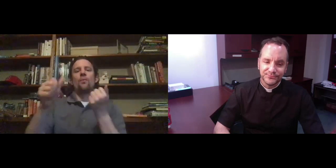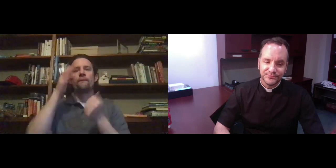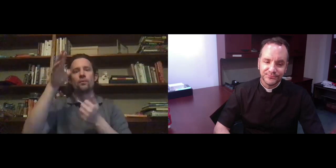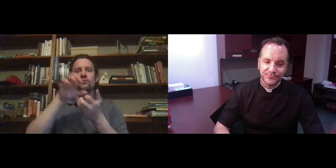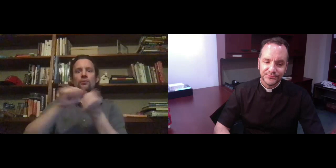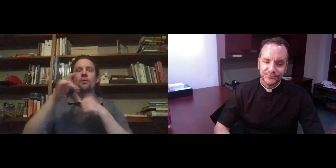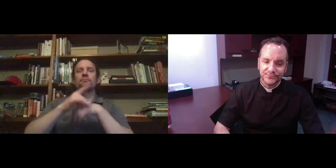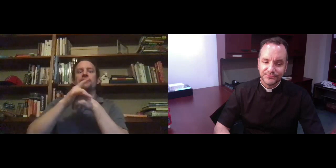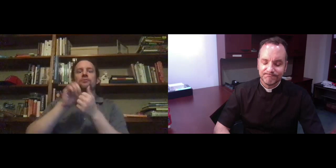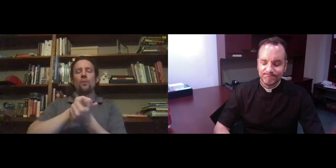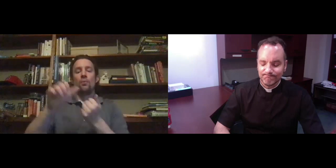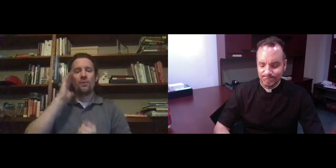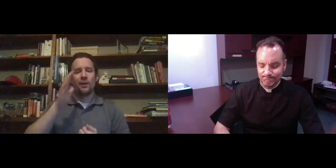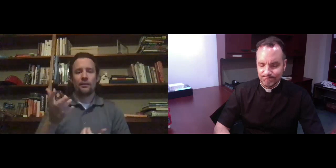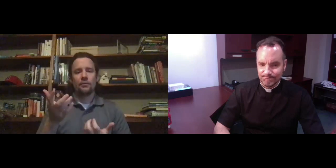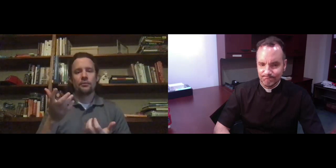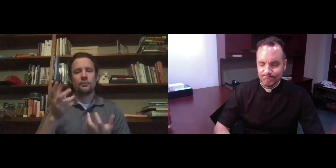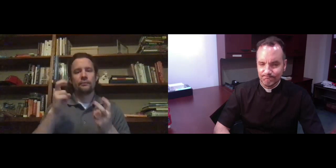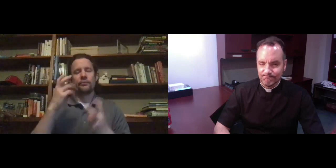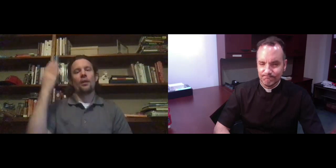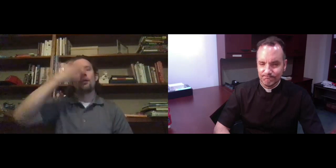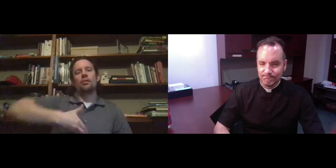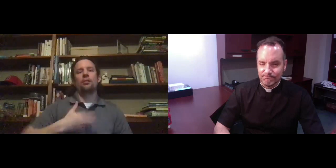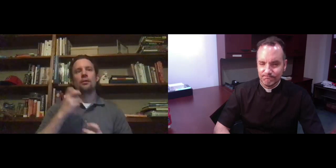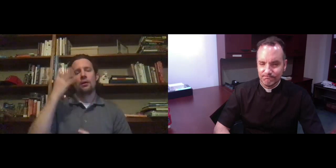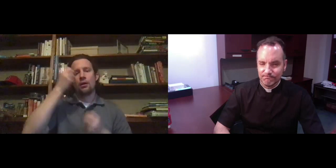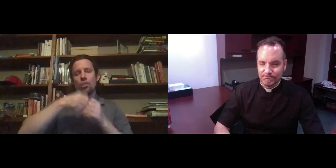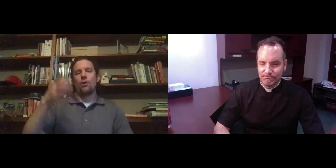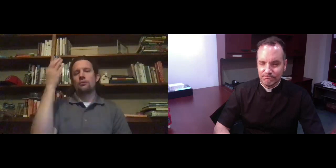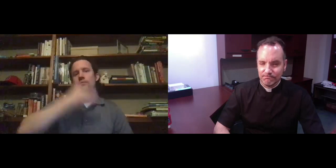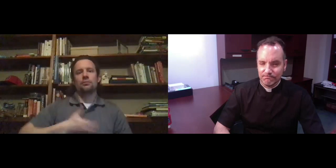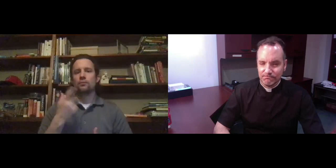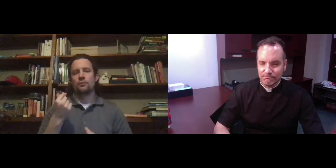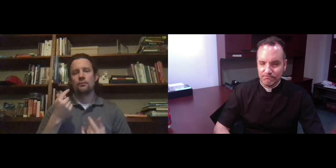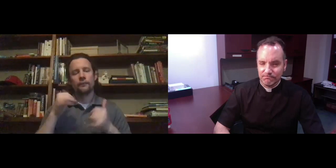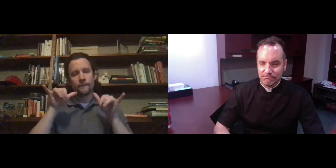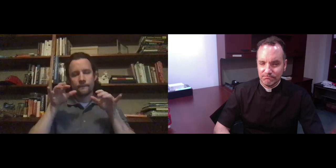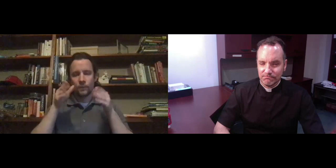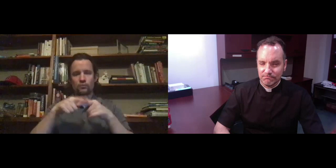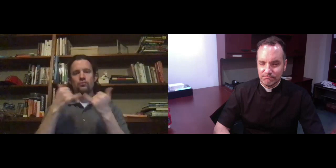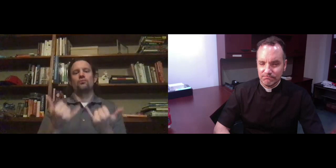If you focus on the future too much, it will destroy you. If you become obsessed with these details, you will overlook the